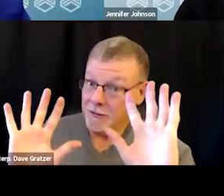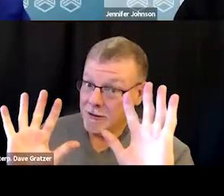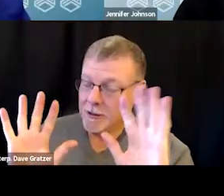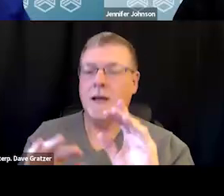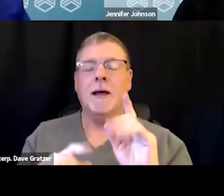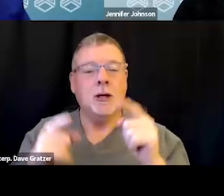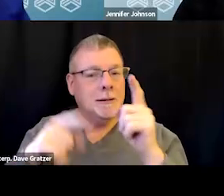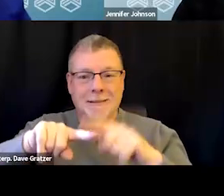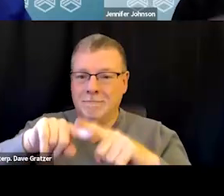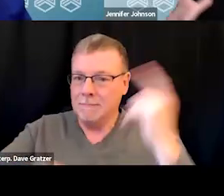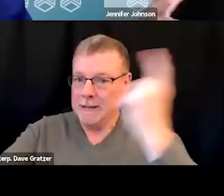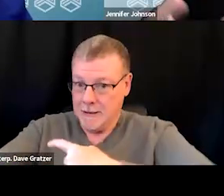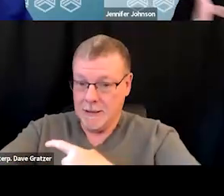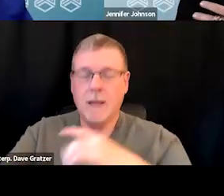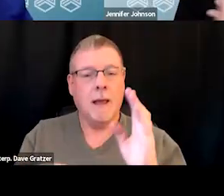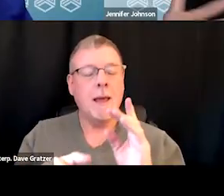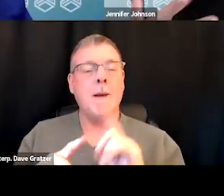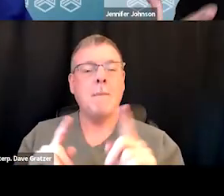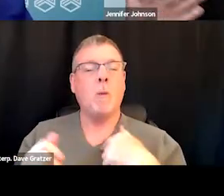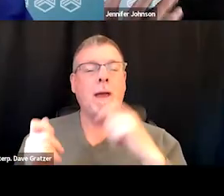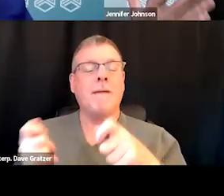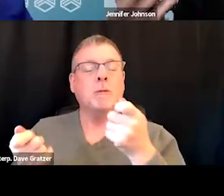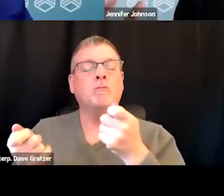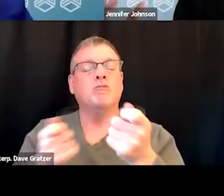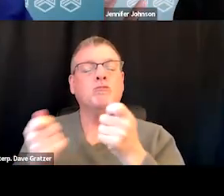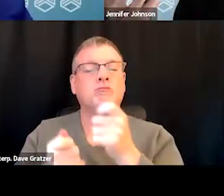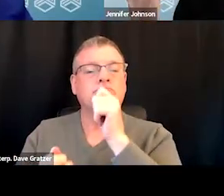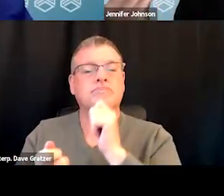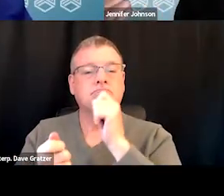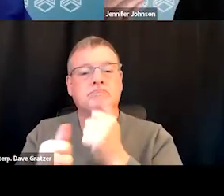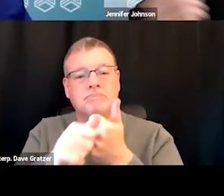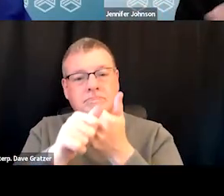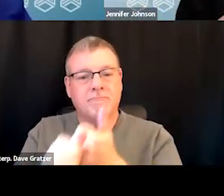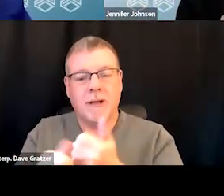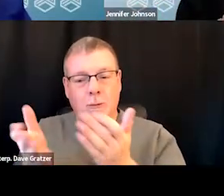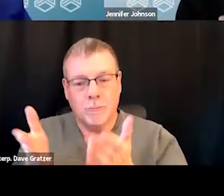to, um, steward the person through that experience in the best way that we can.